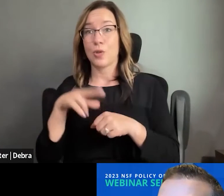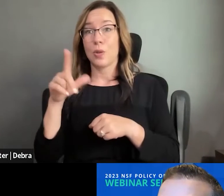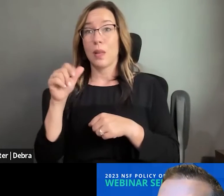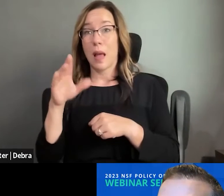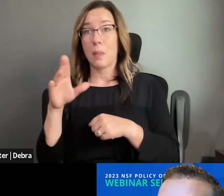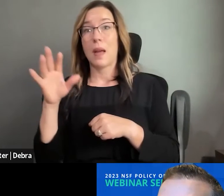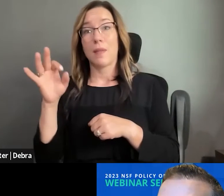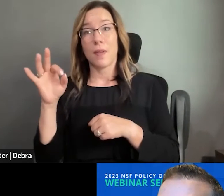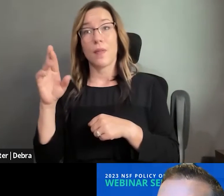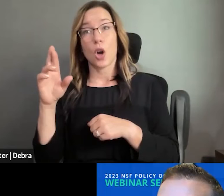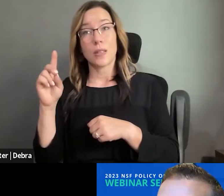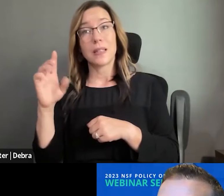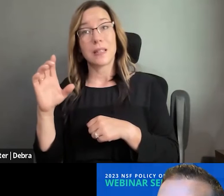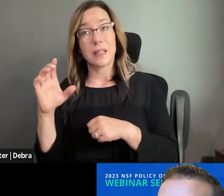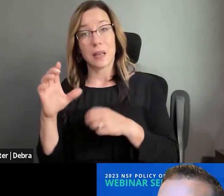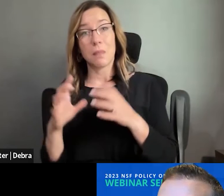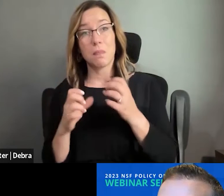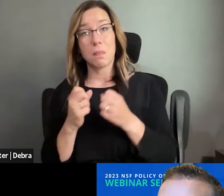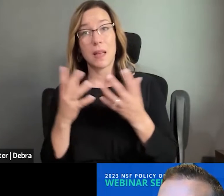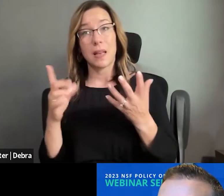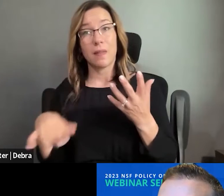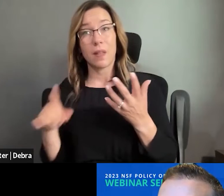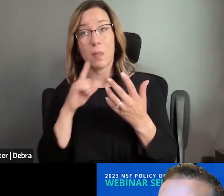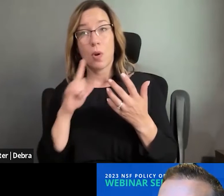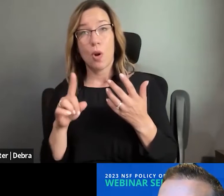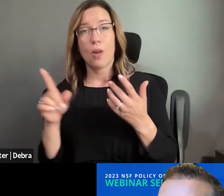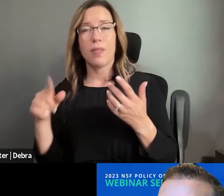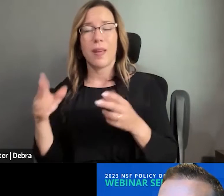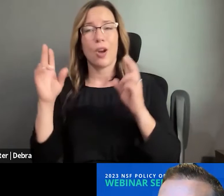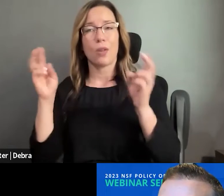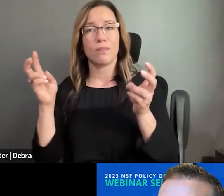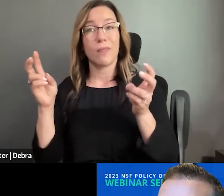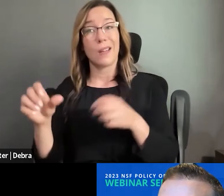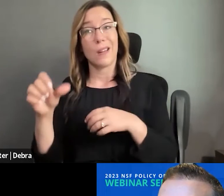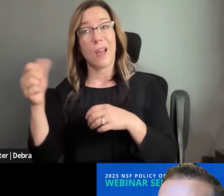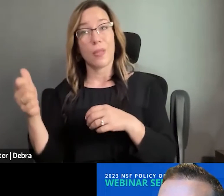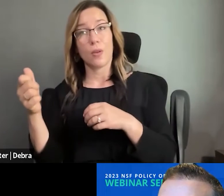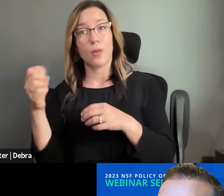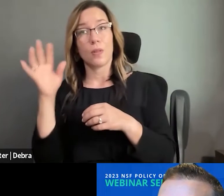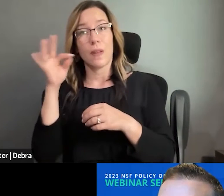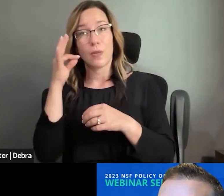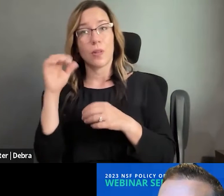and many of them are, they are considered another federal agency and therefore would